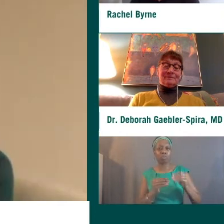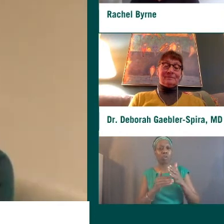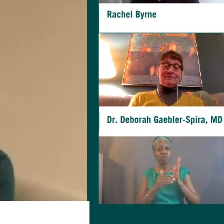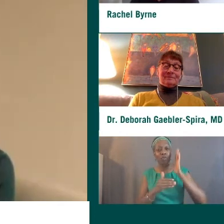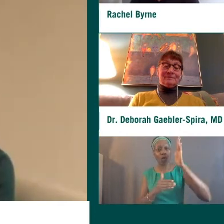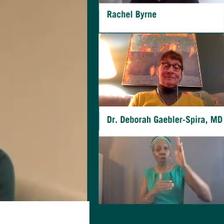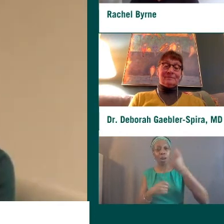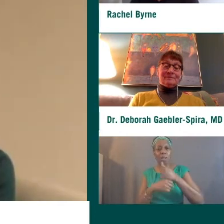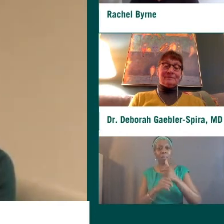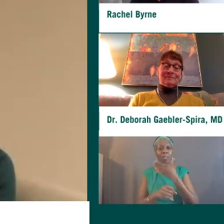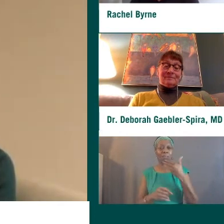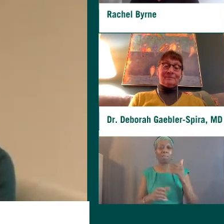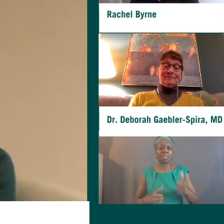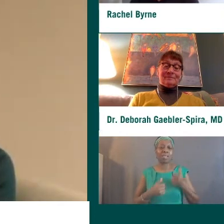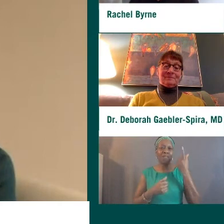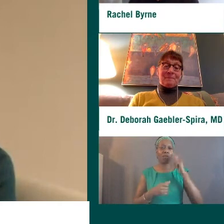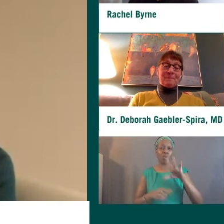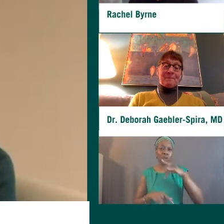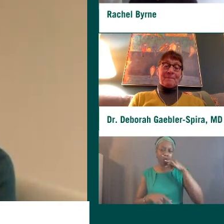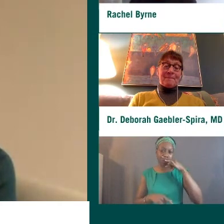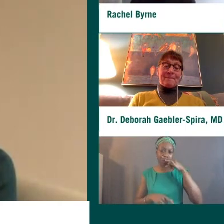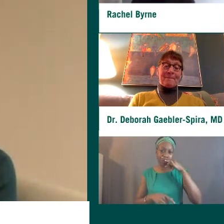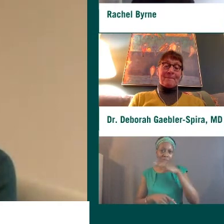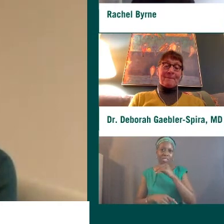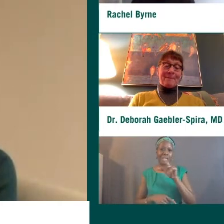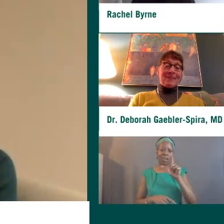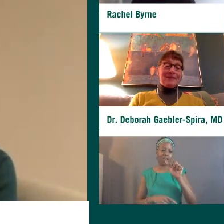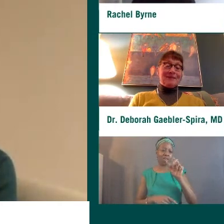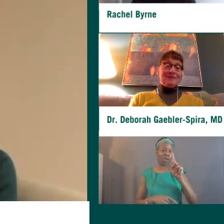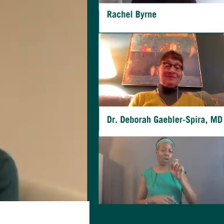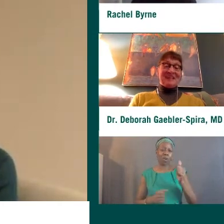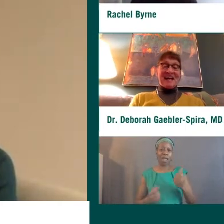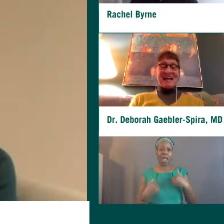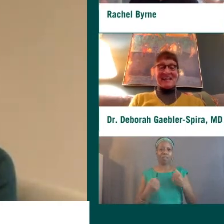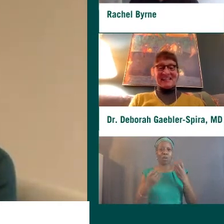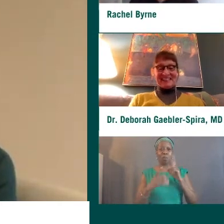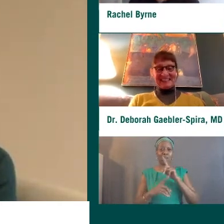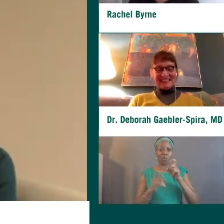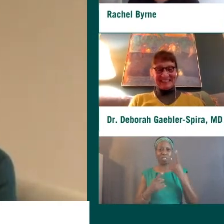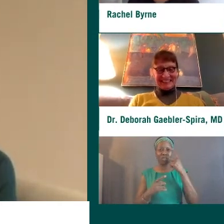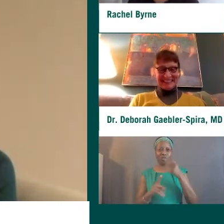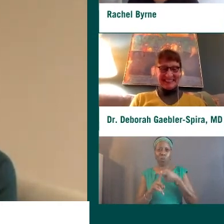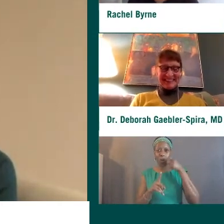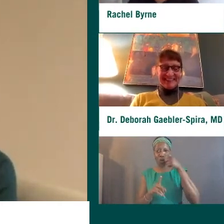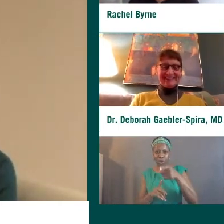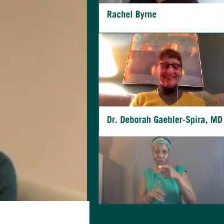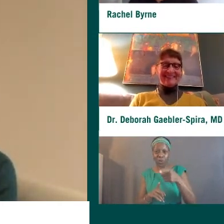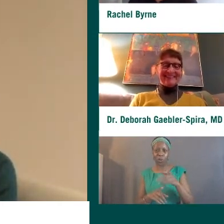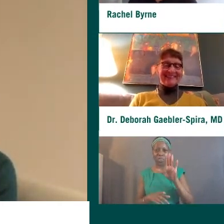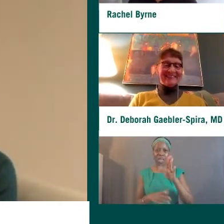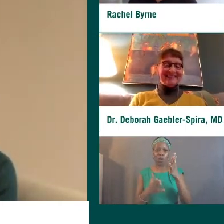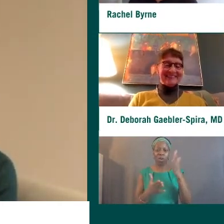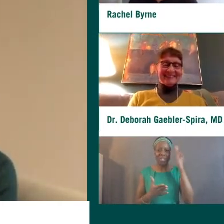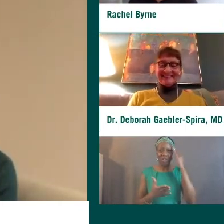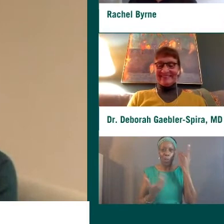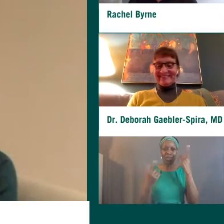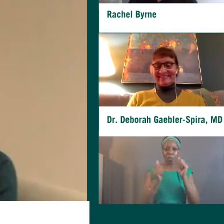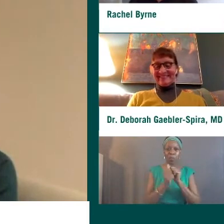And Larke we have so many questions actually now coming in for you. They wanna know what's happening with you? What are your plans after school?